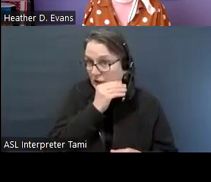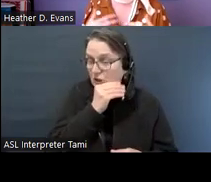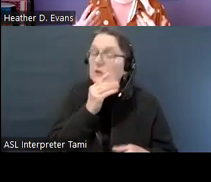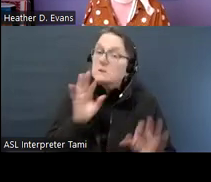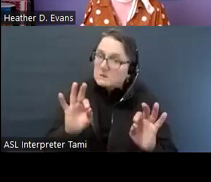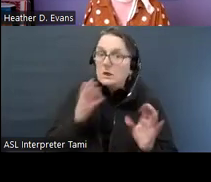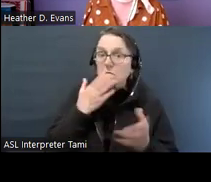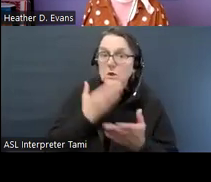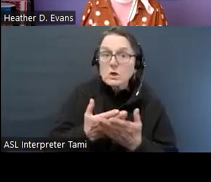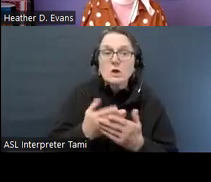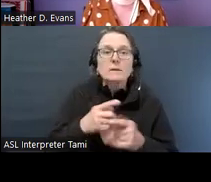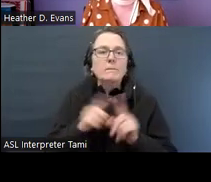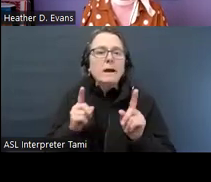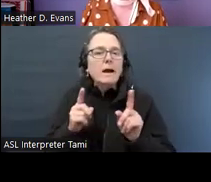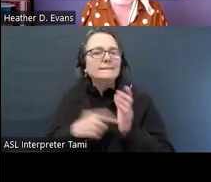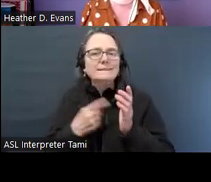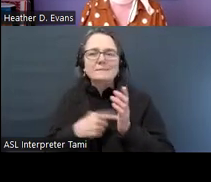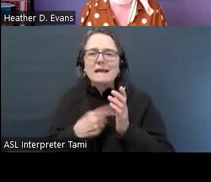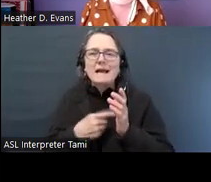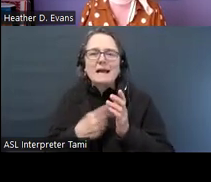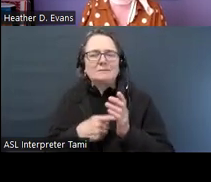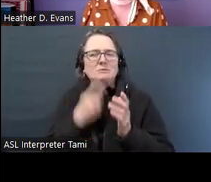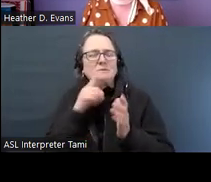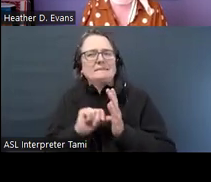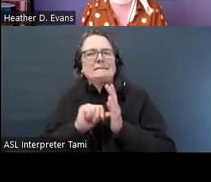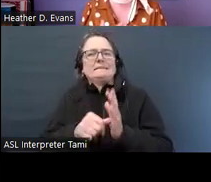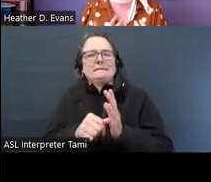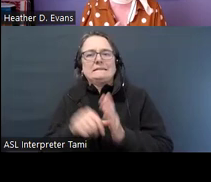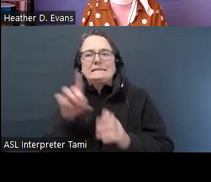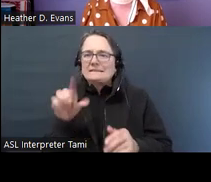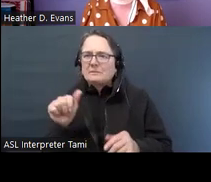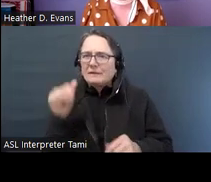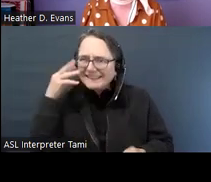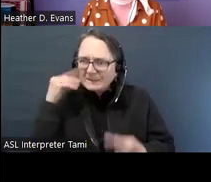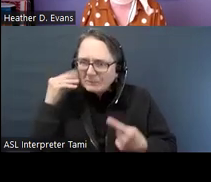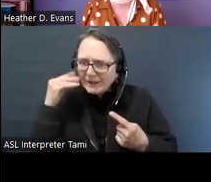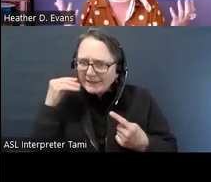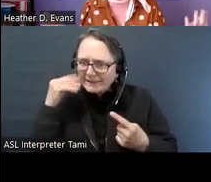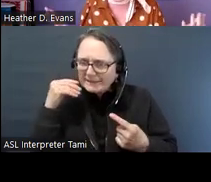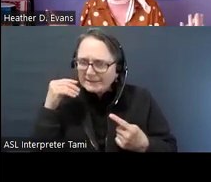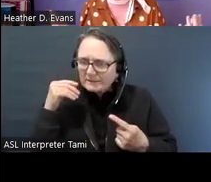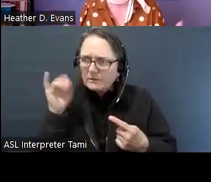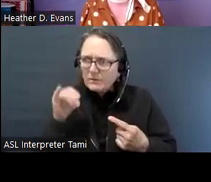Incorporate disability allyship trainings and opportunities into work activities like this one.